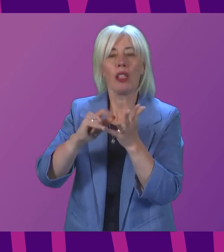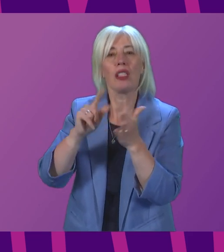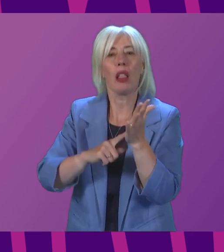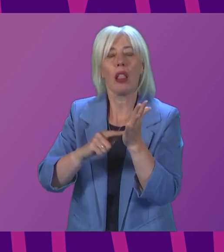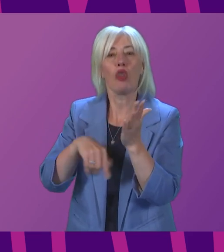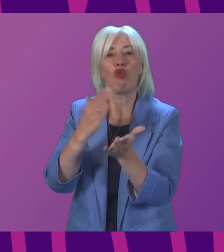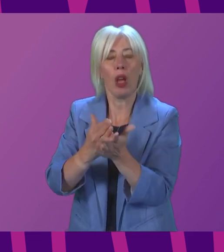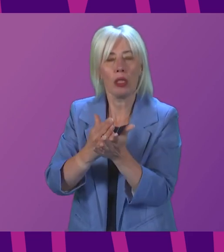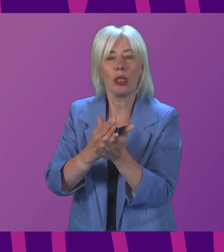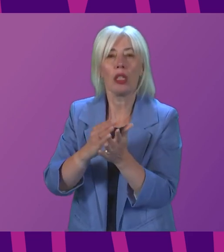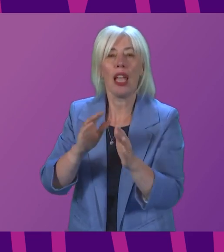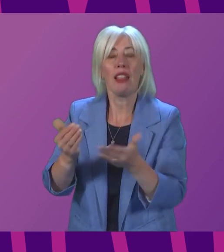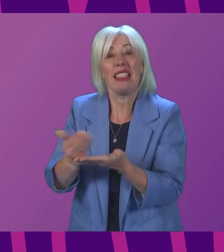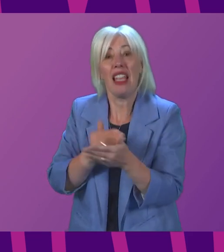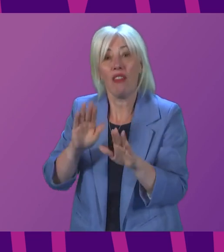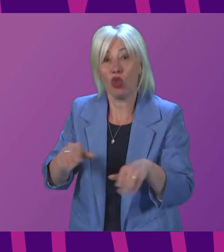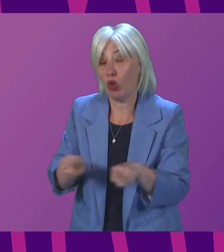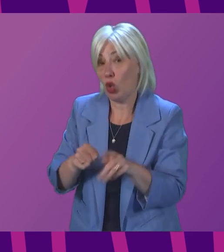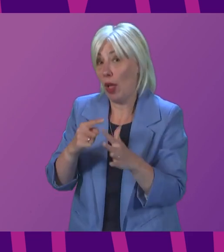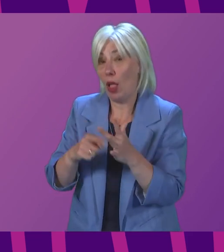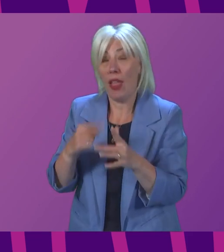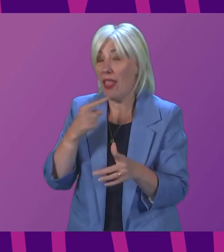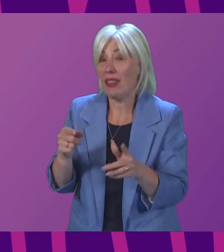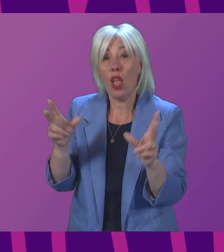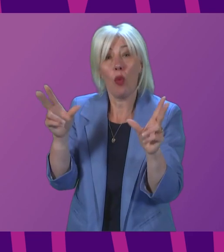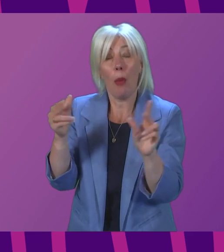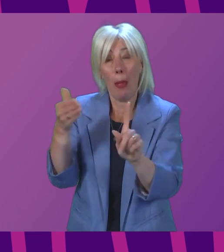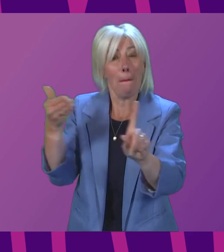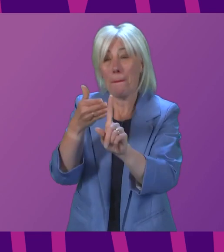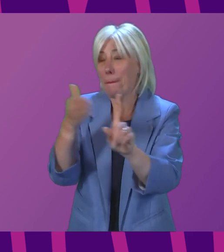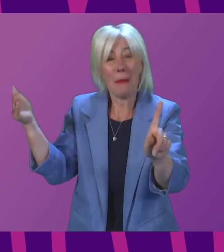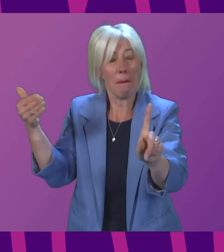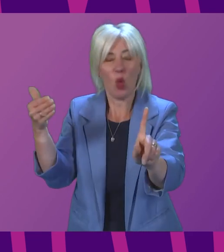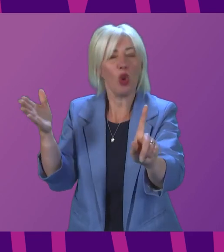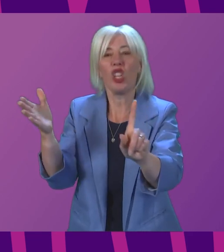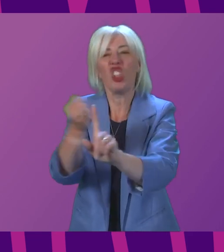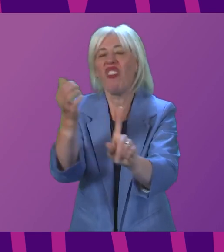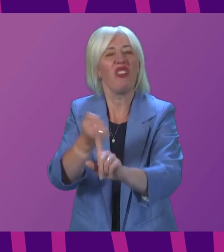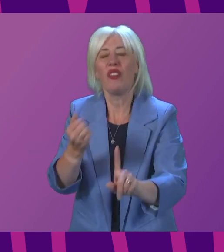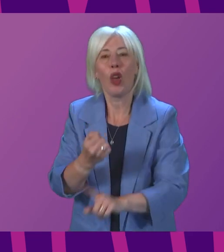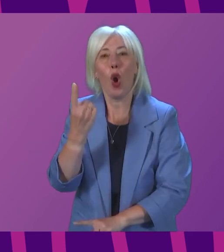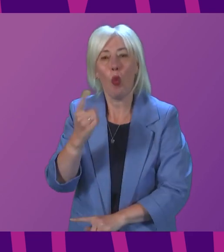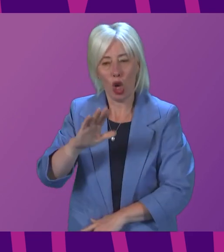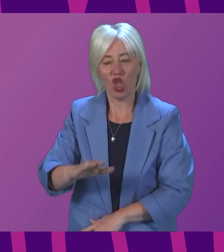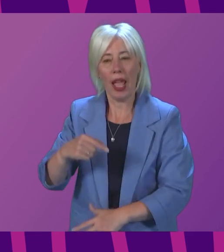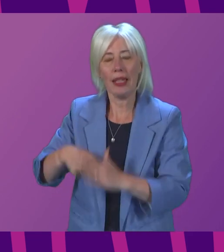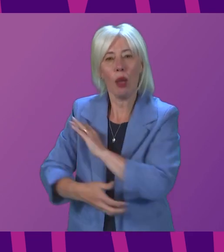Institute for Public Policy Research have all said that the Government will miss the targets if it does not change course. One child in poverty is too many, and one day too long.